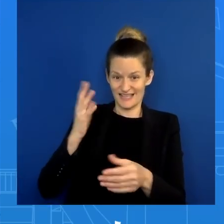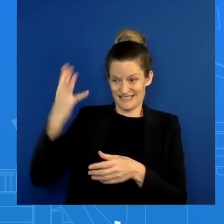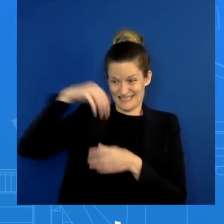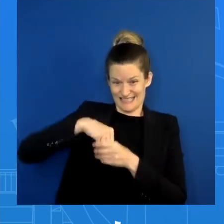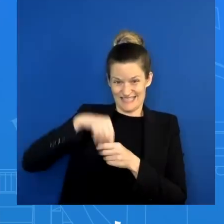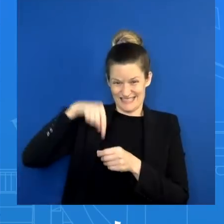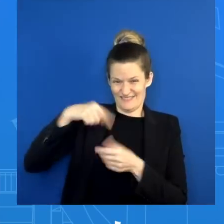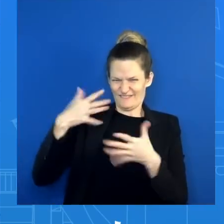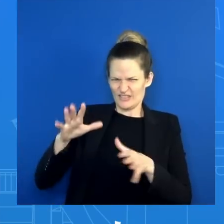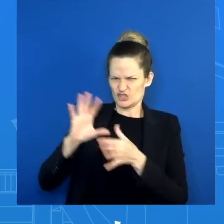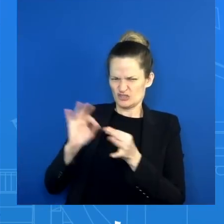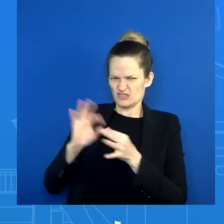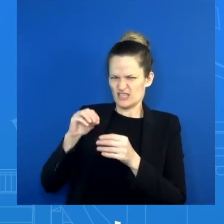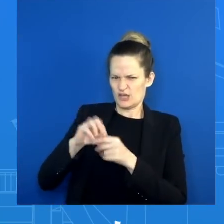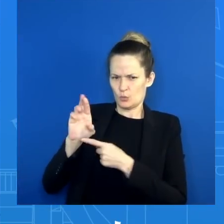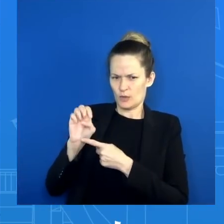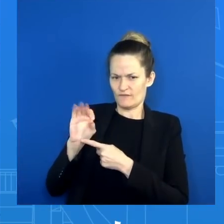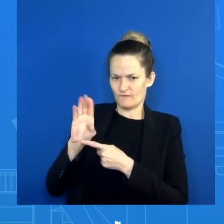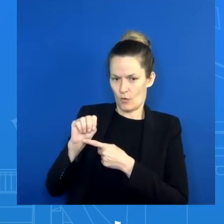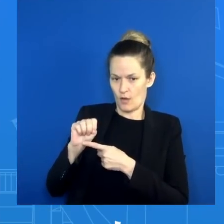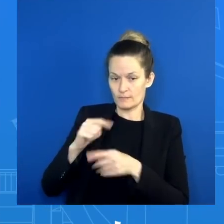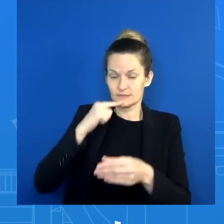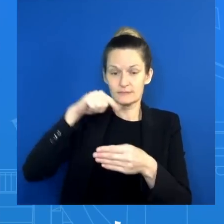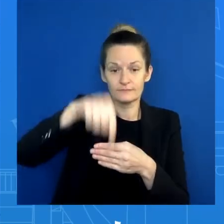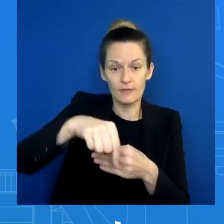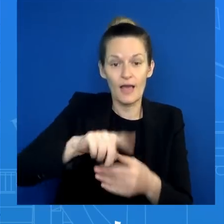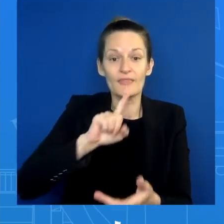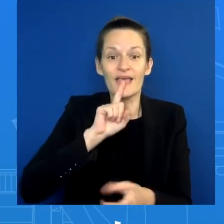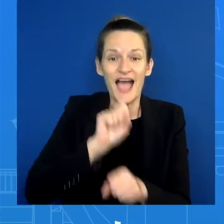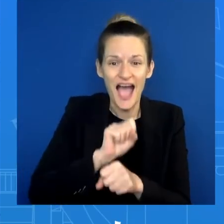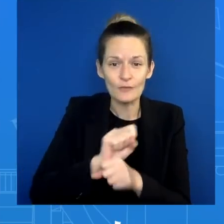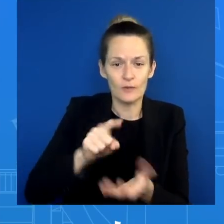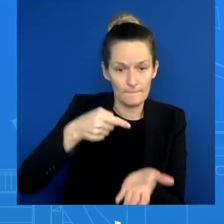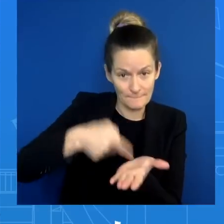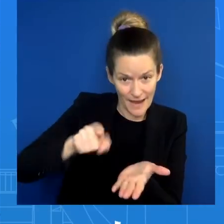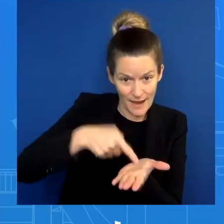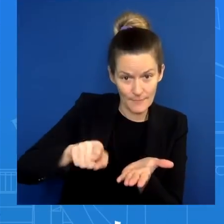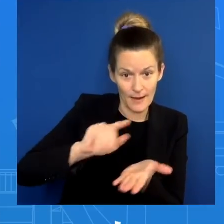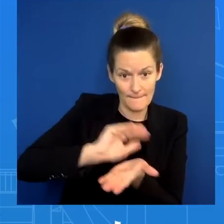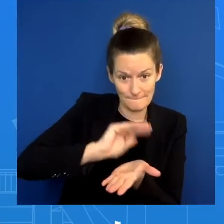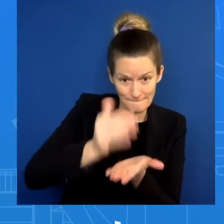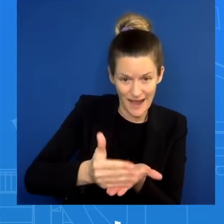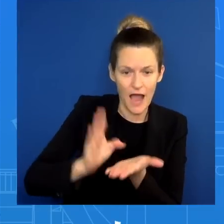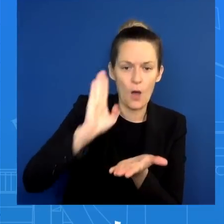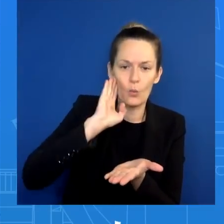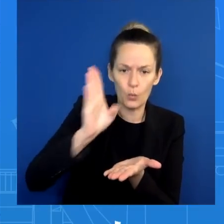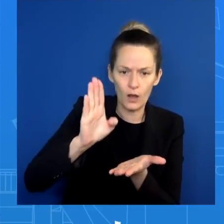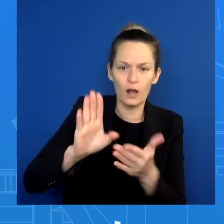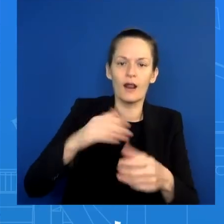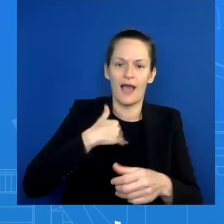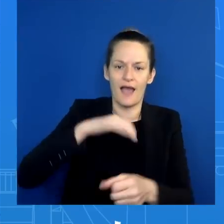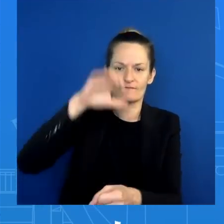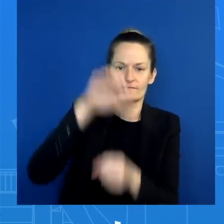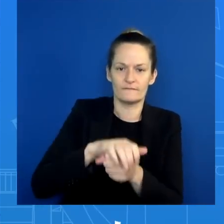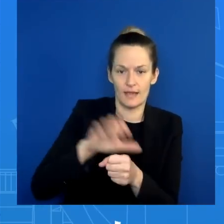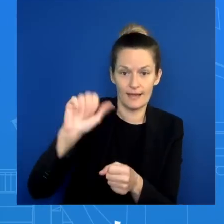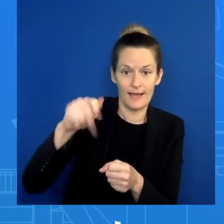when we're talking about. I had some examples here that I can use in a second. But when we're talking about construction workers, right?